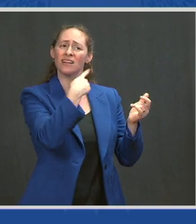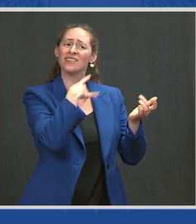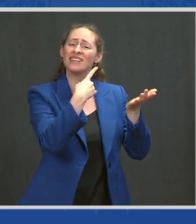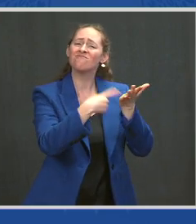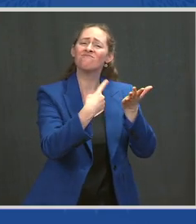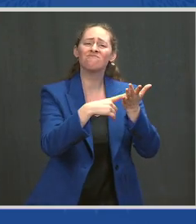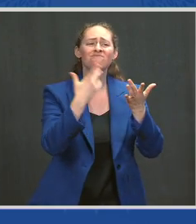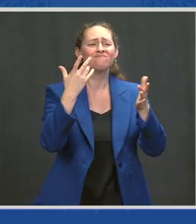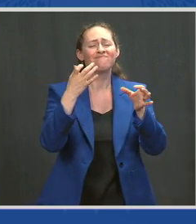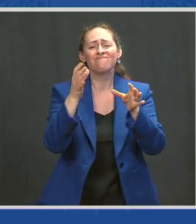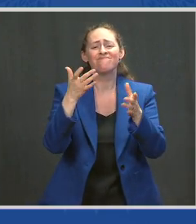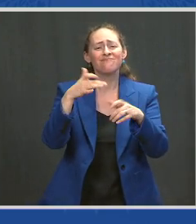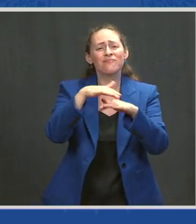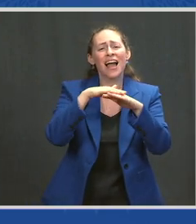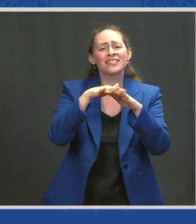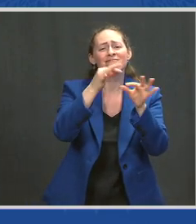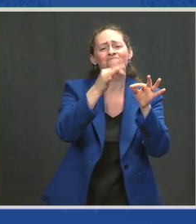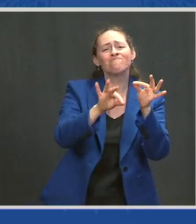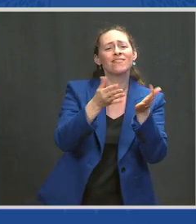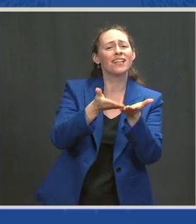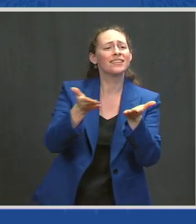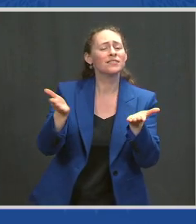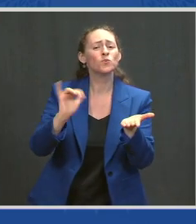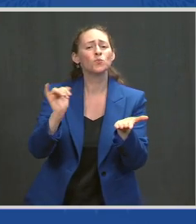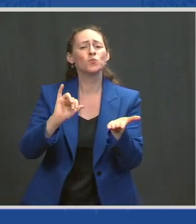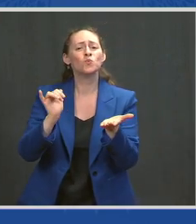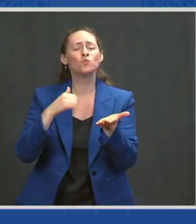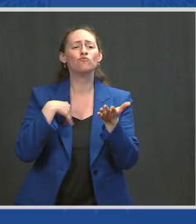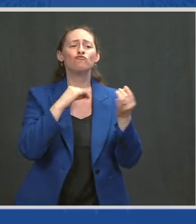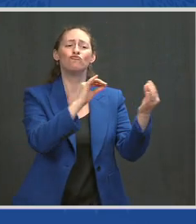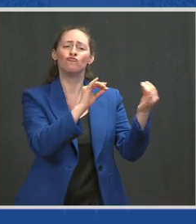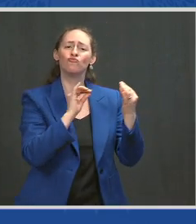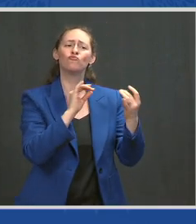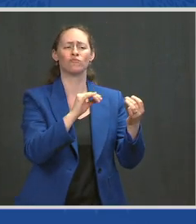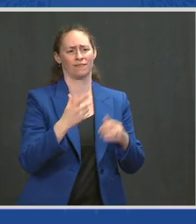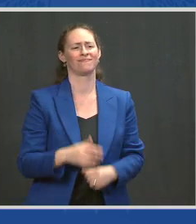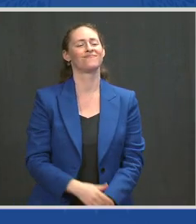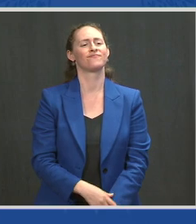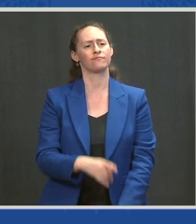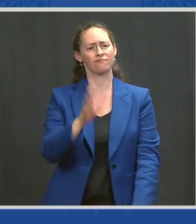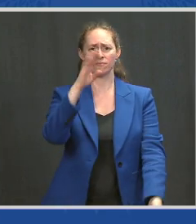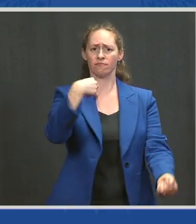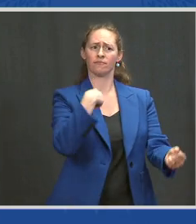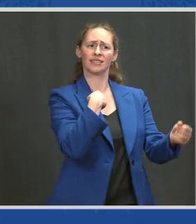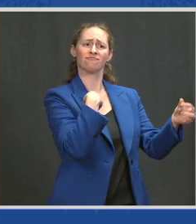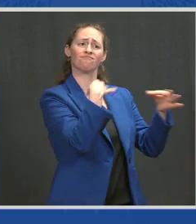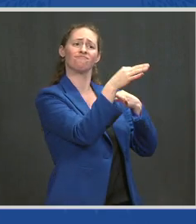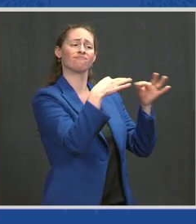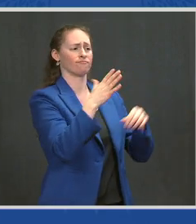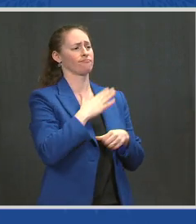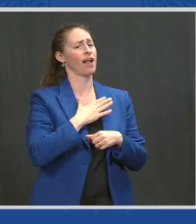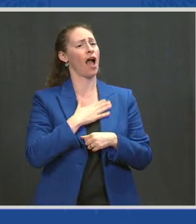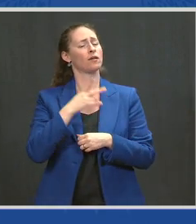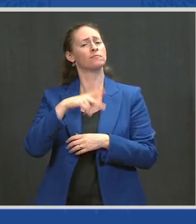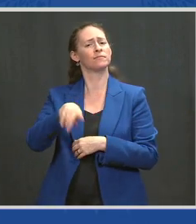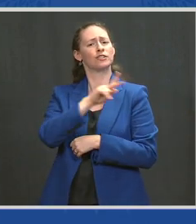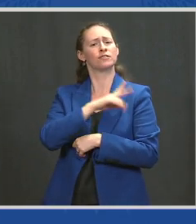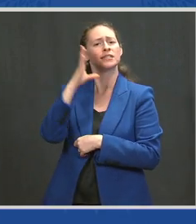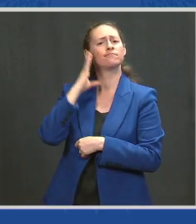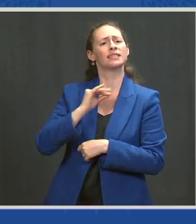There was a -- it was -- and you know how I am: I explain things based on personal basis. "What happens if," for example.